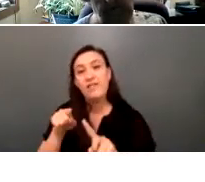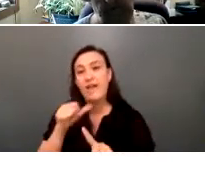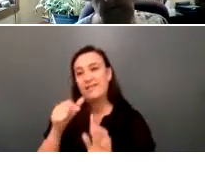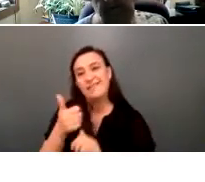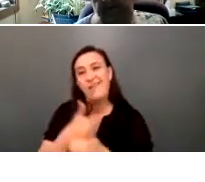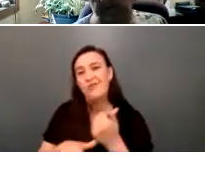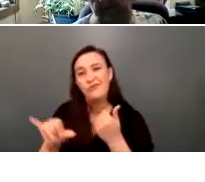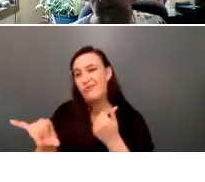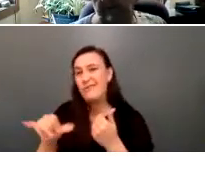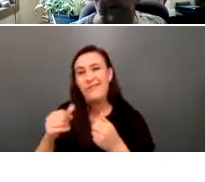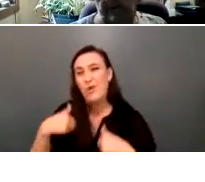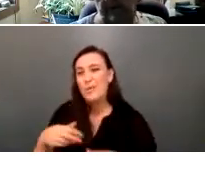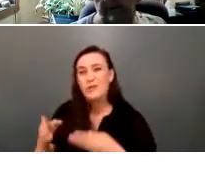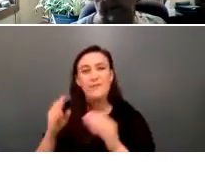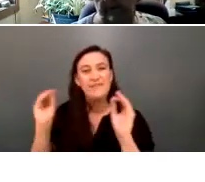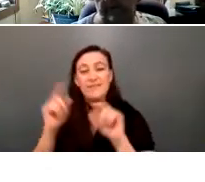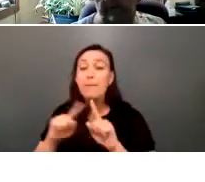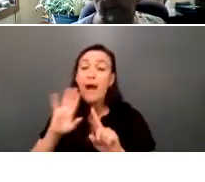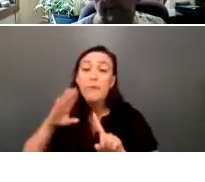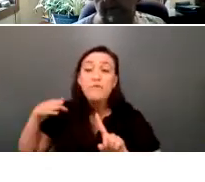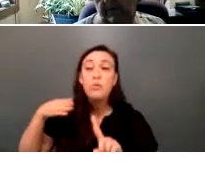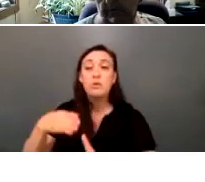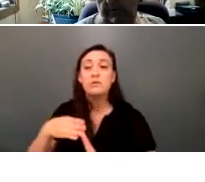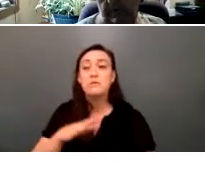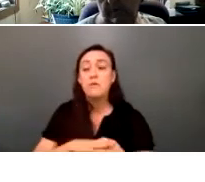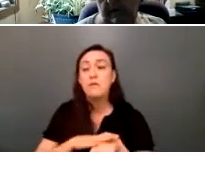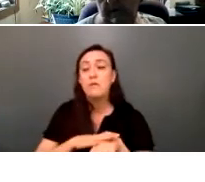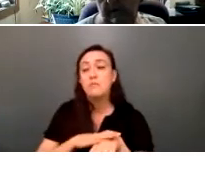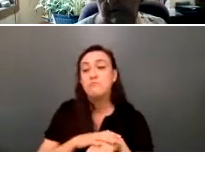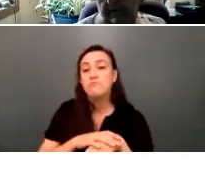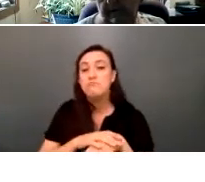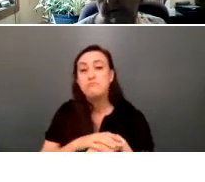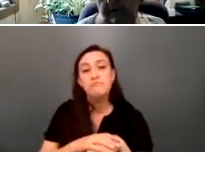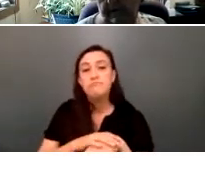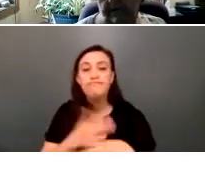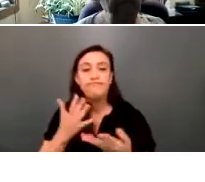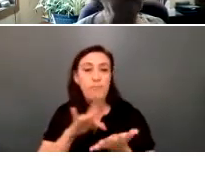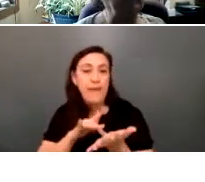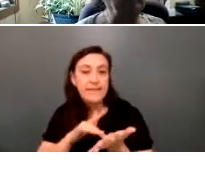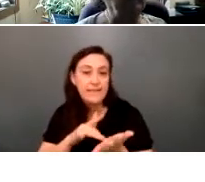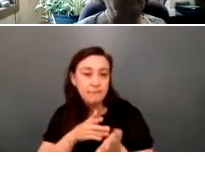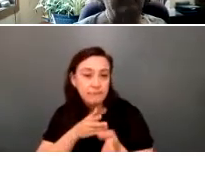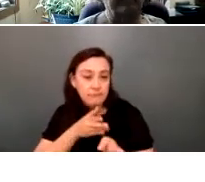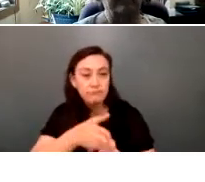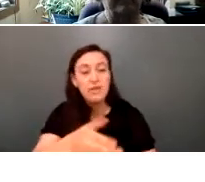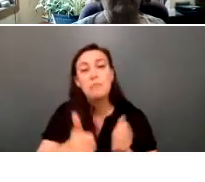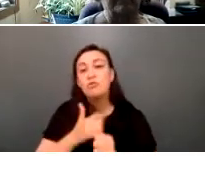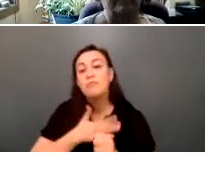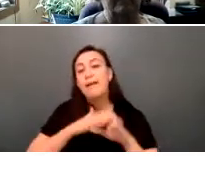not sound Human Services at all, but because I was focused at in possibly going into medicine, most of my classes,